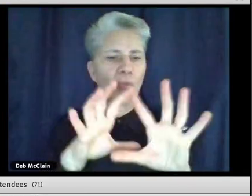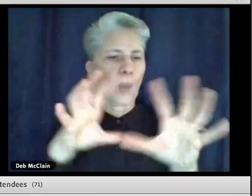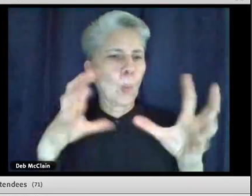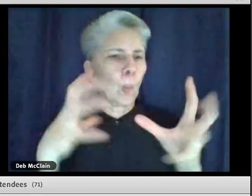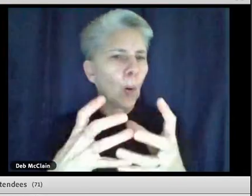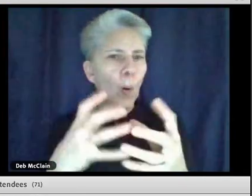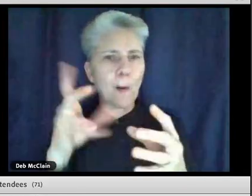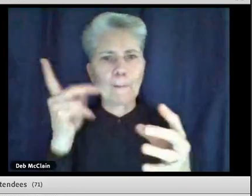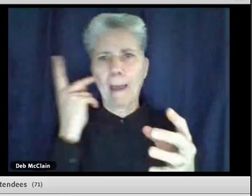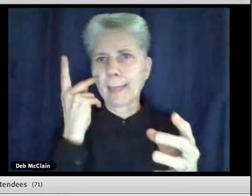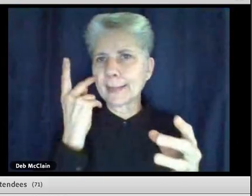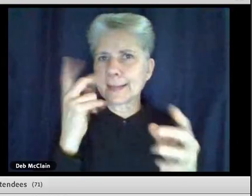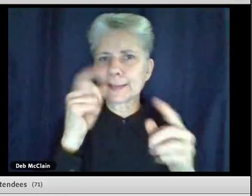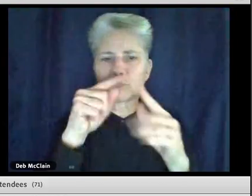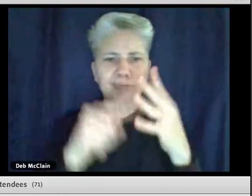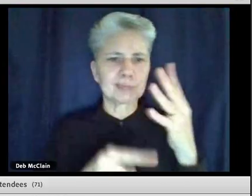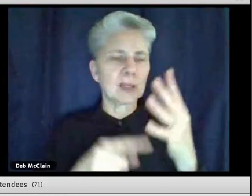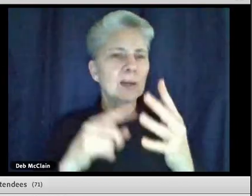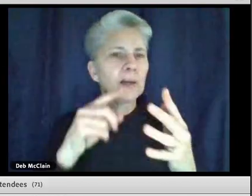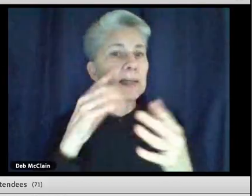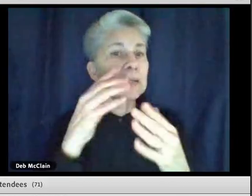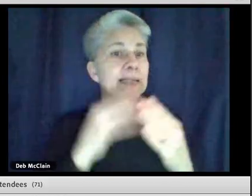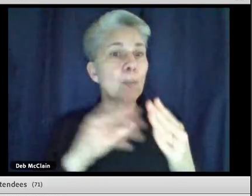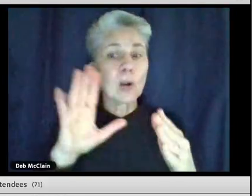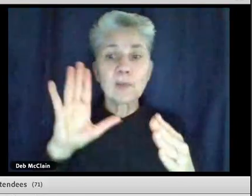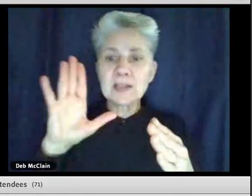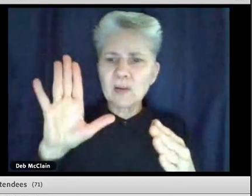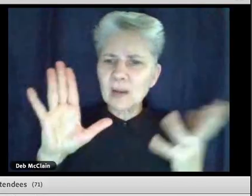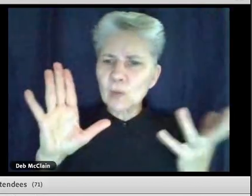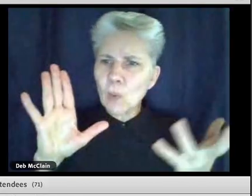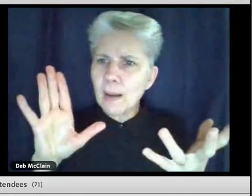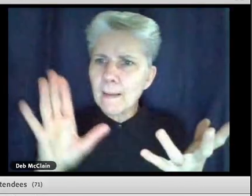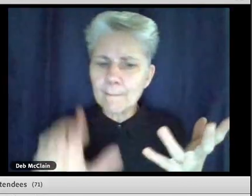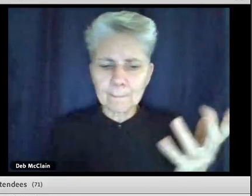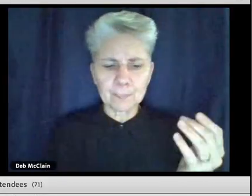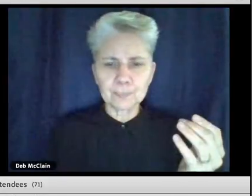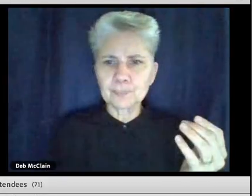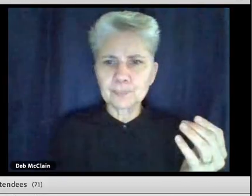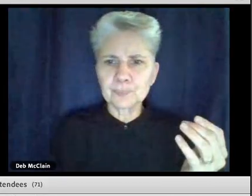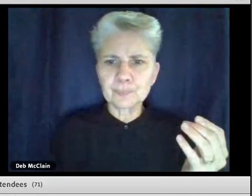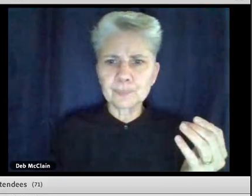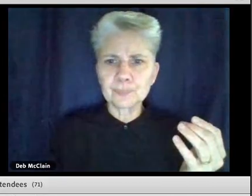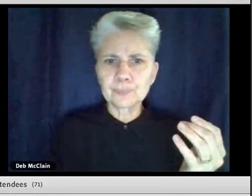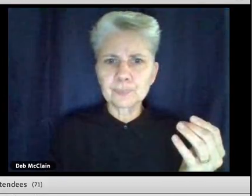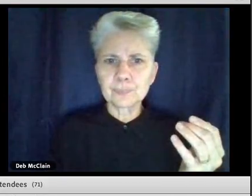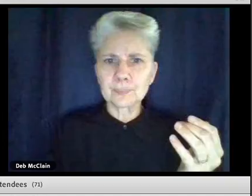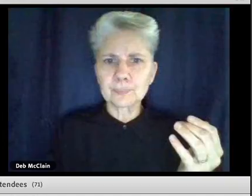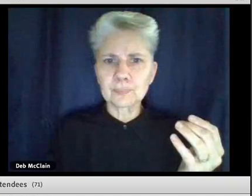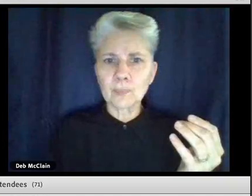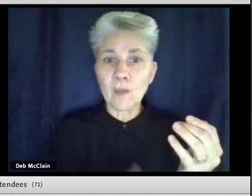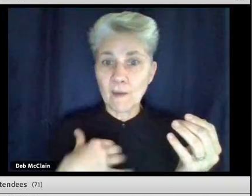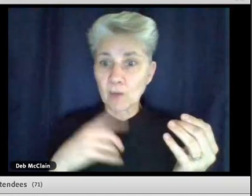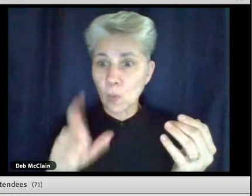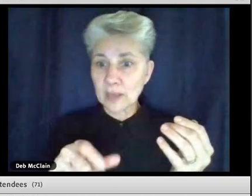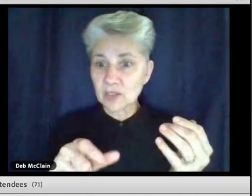It's been a hot topic for, you know, the world, for politics. Somebody's raised their hand.